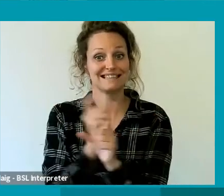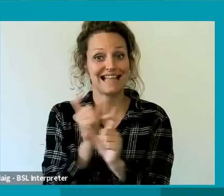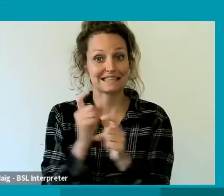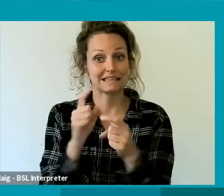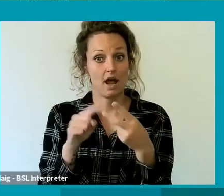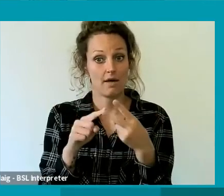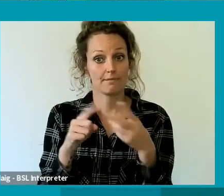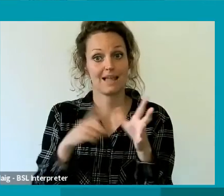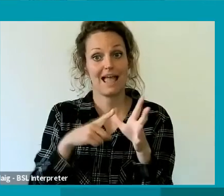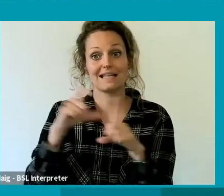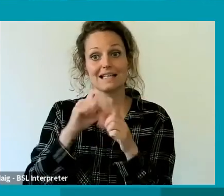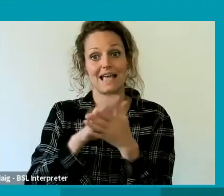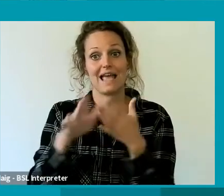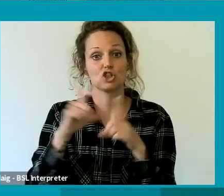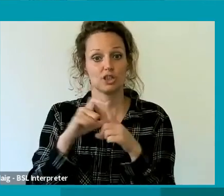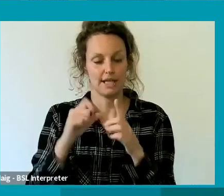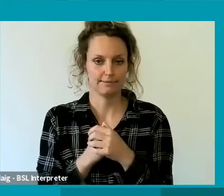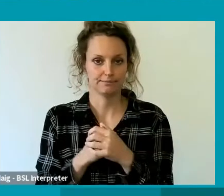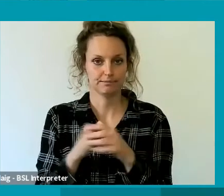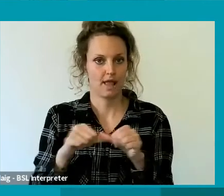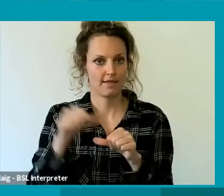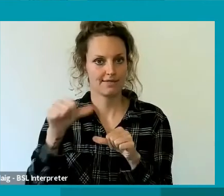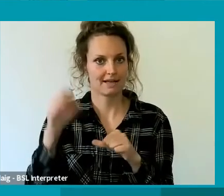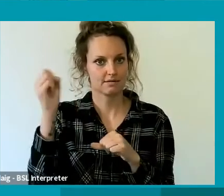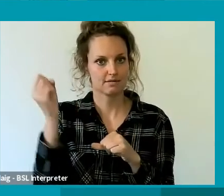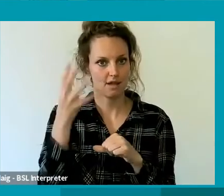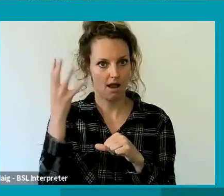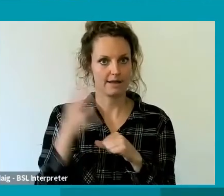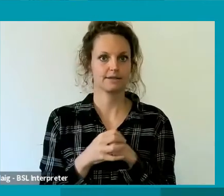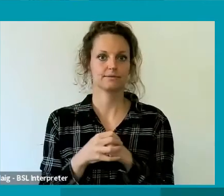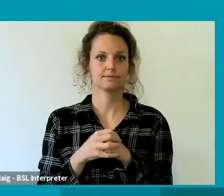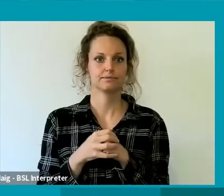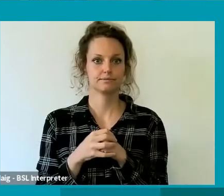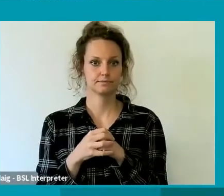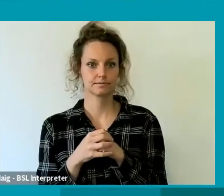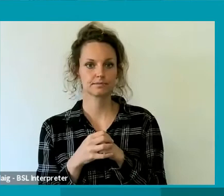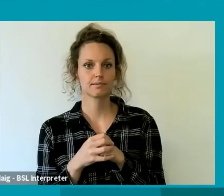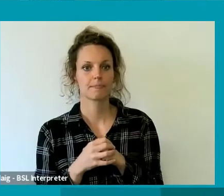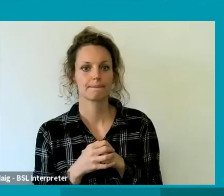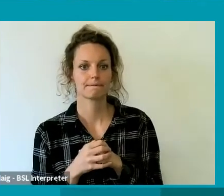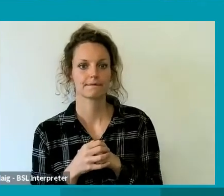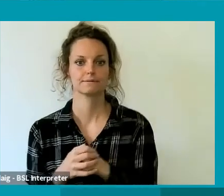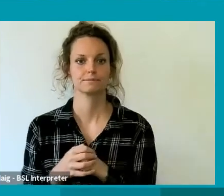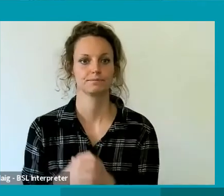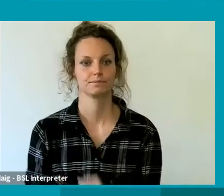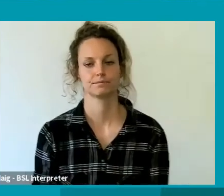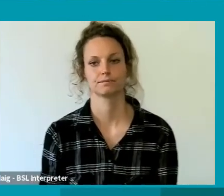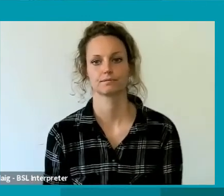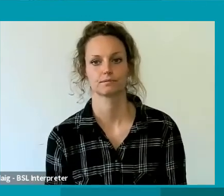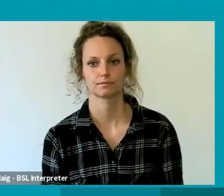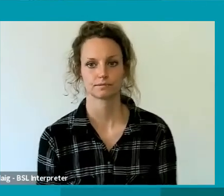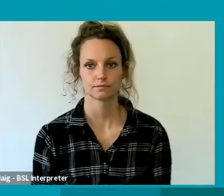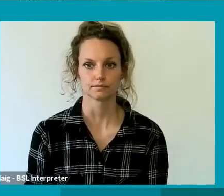Let's go to the next slide Toby. OK, so the summary section. This is the about me.